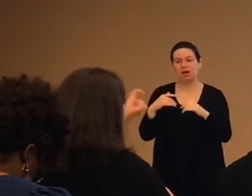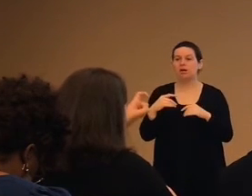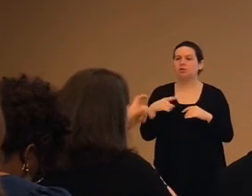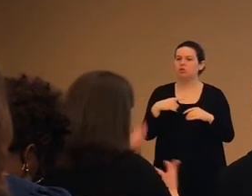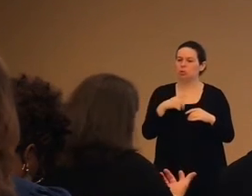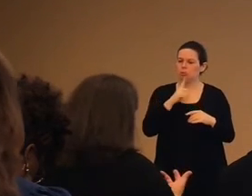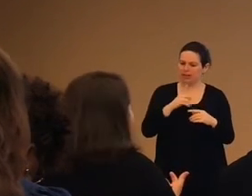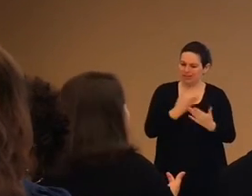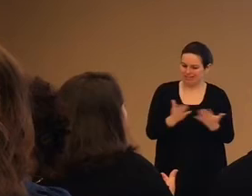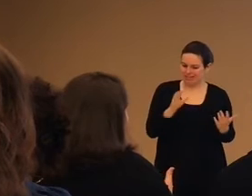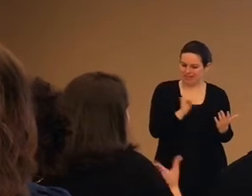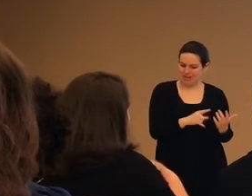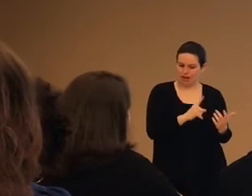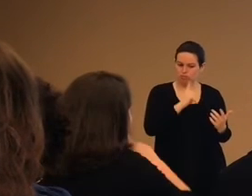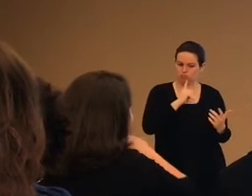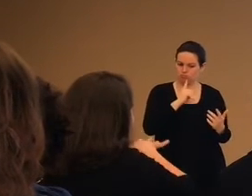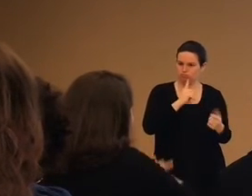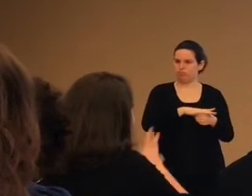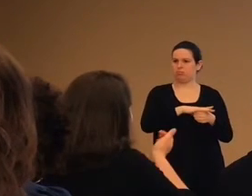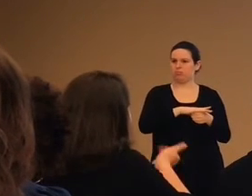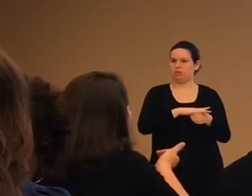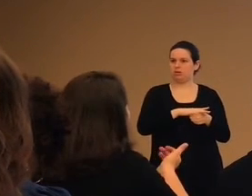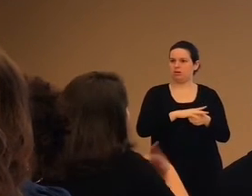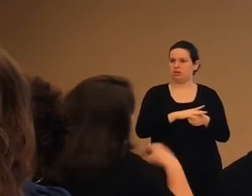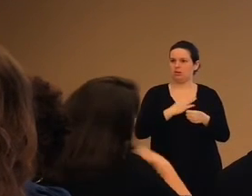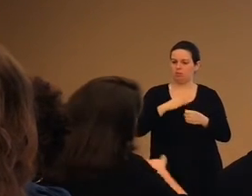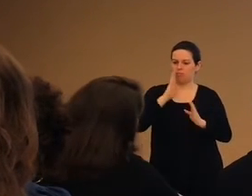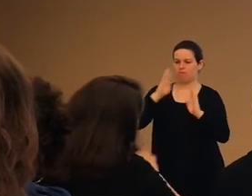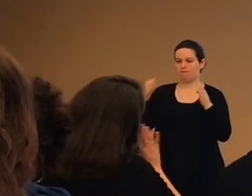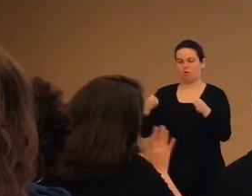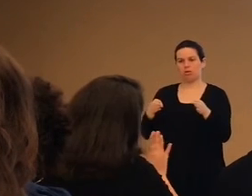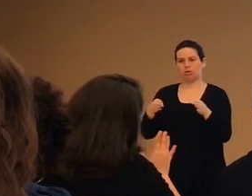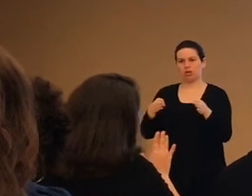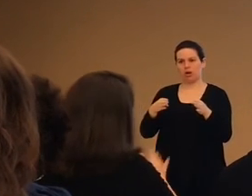guarantee that you know we were kind of focusing on the intellectual accessibility